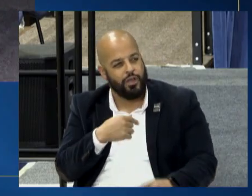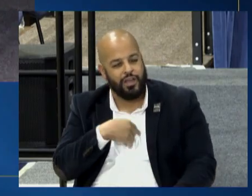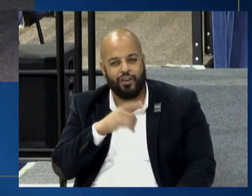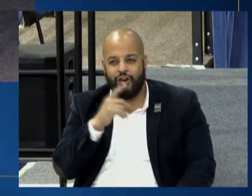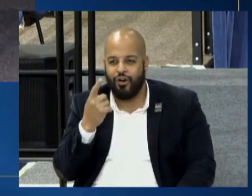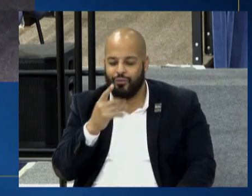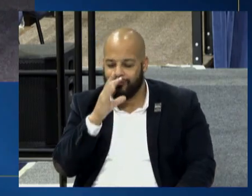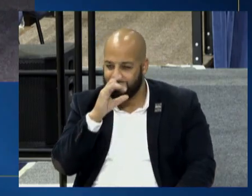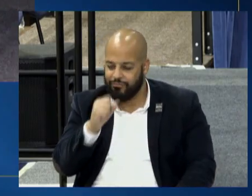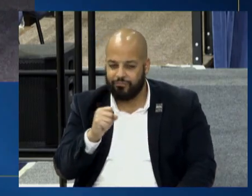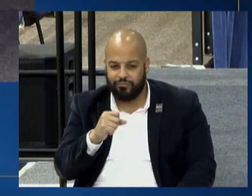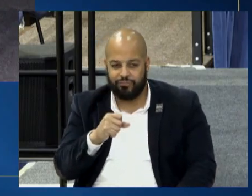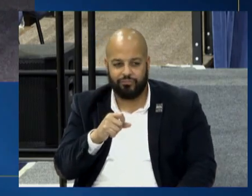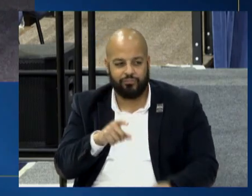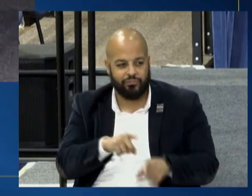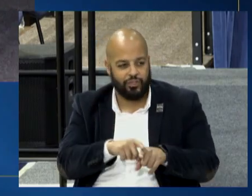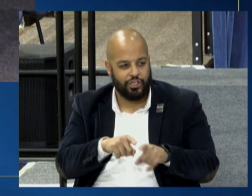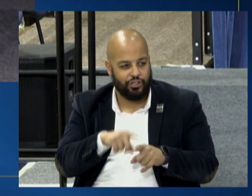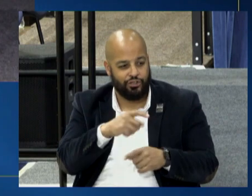as you guys are looking at things where people think you're crazy and there's no